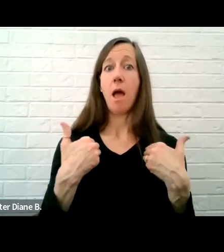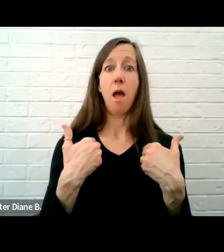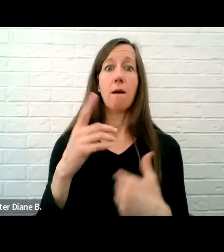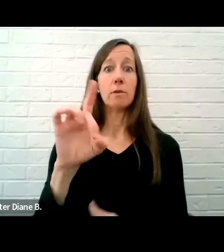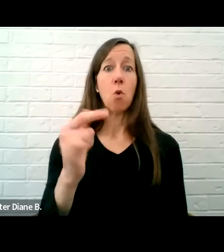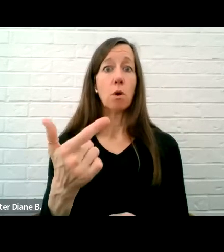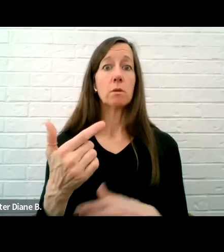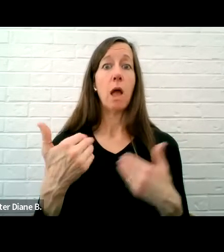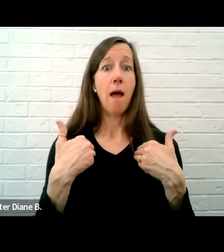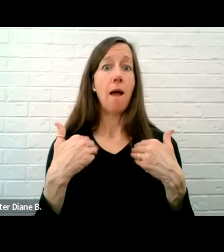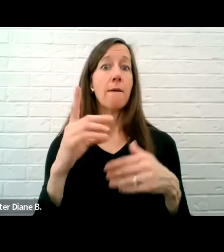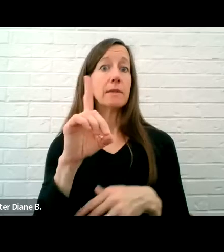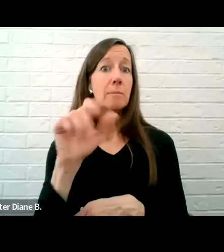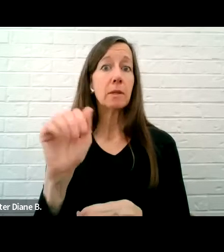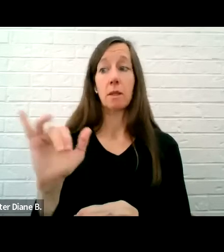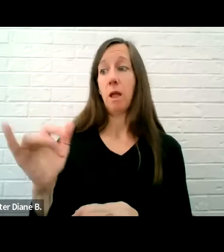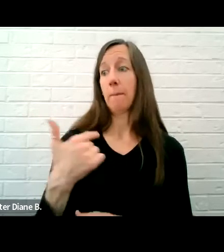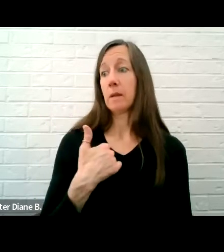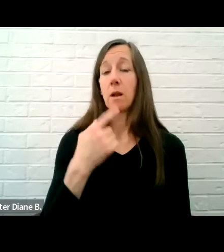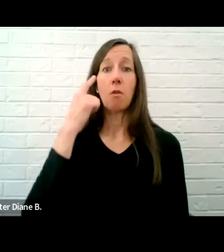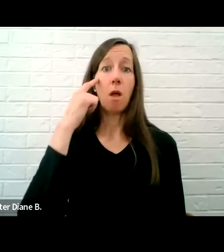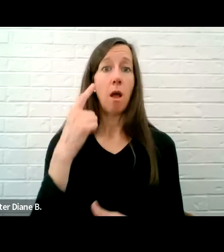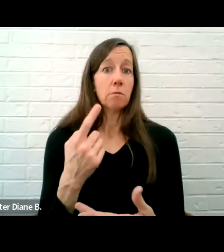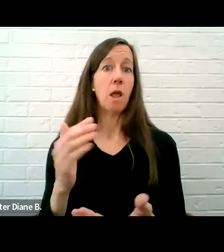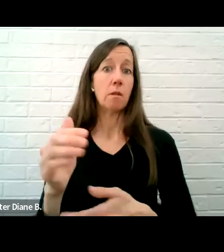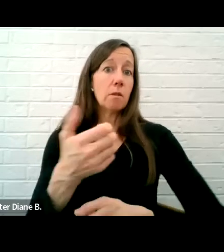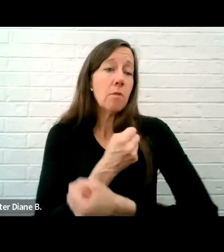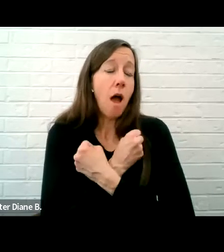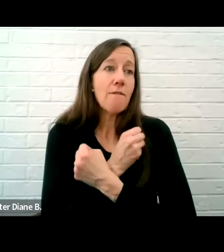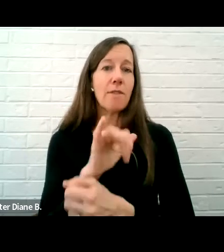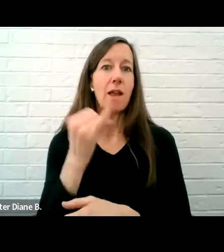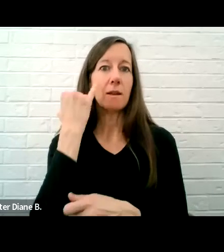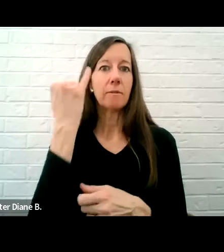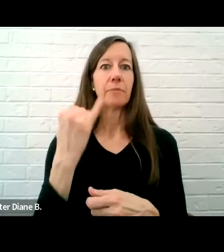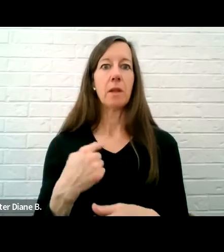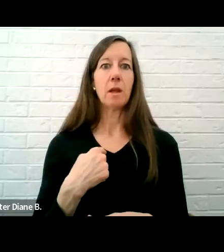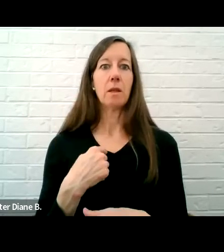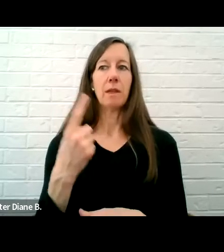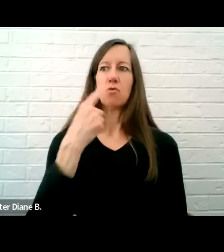But I shouldn't be thinking about that idea anymore if I wanted to live in Section 8.